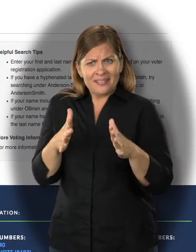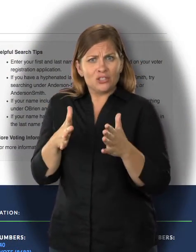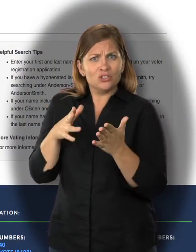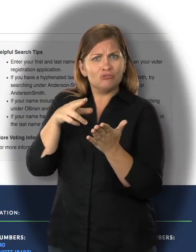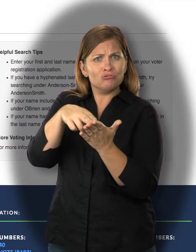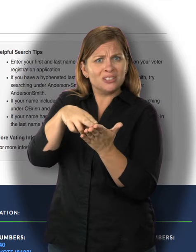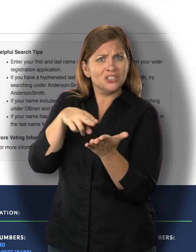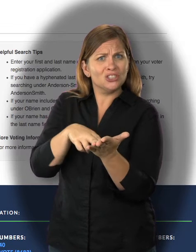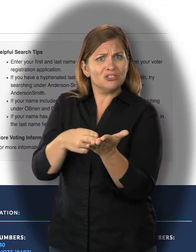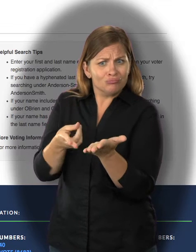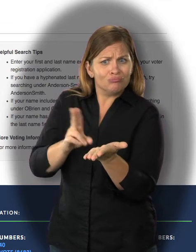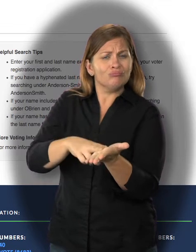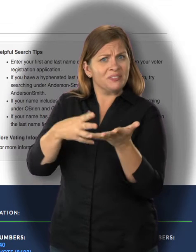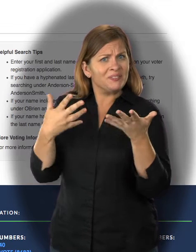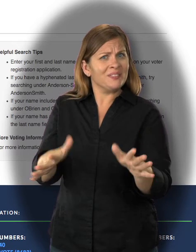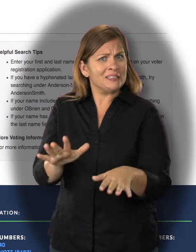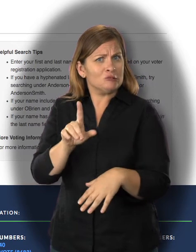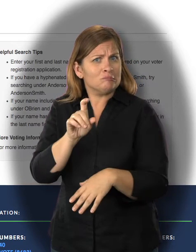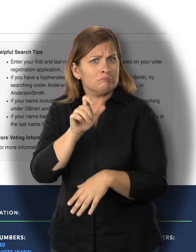If you think you are already registered to vote,